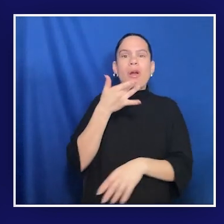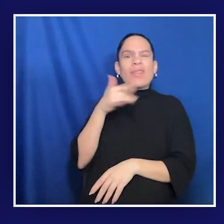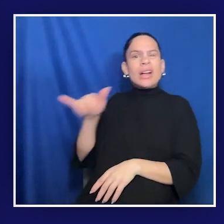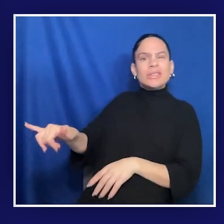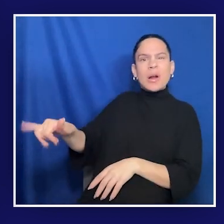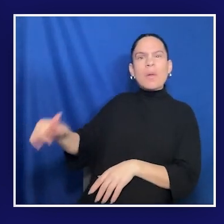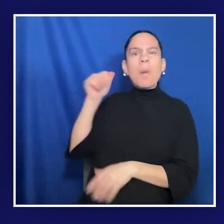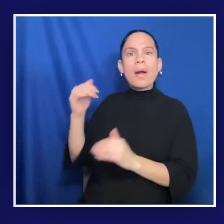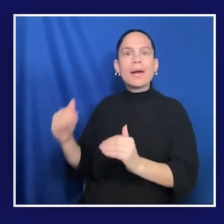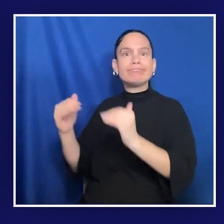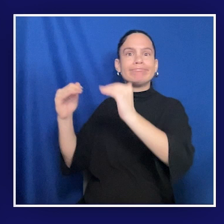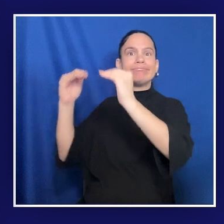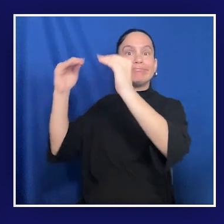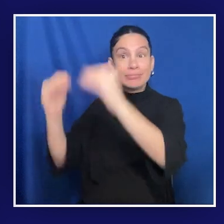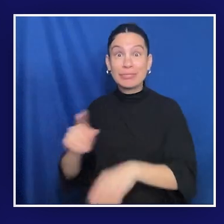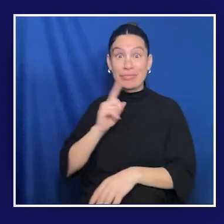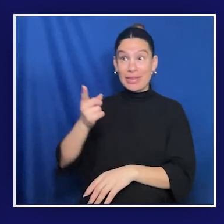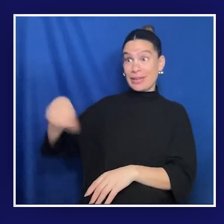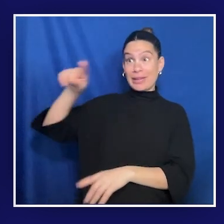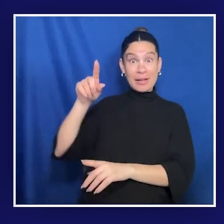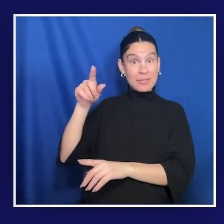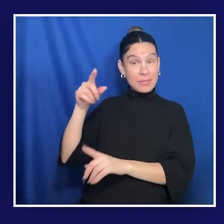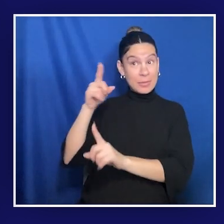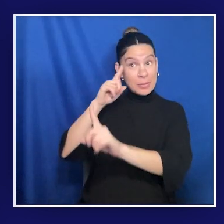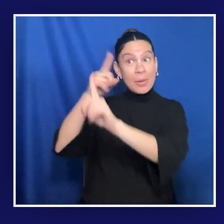that person trained and moved along. It is not part of what the sheltered workshop